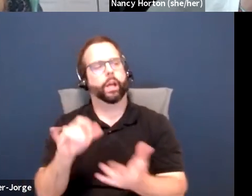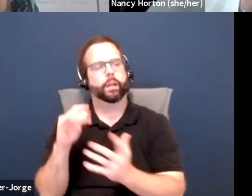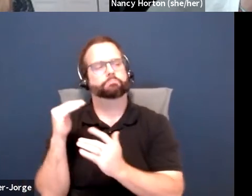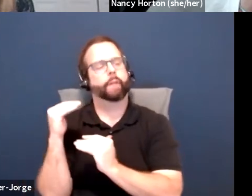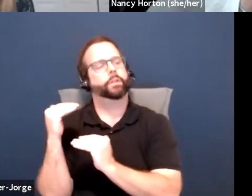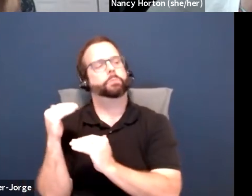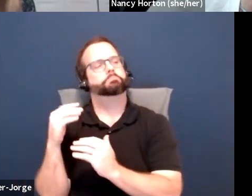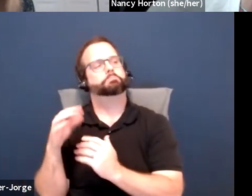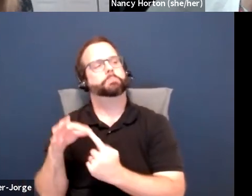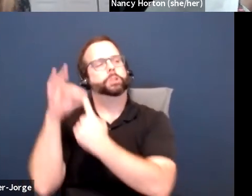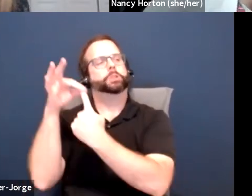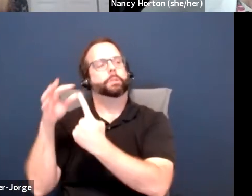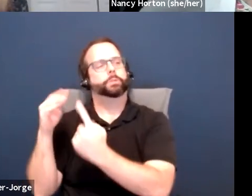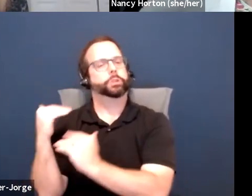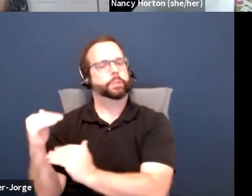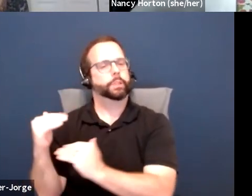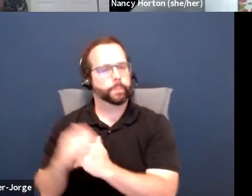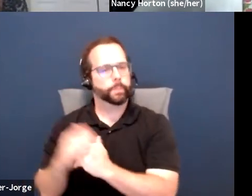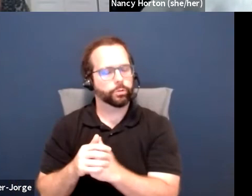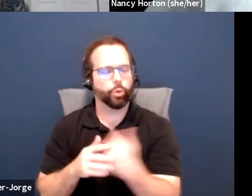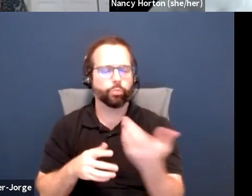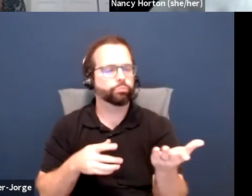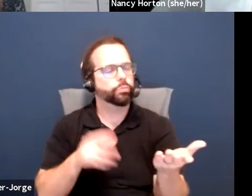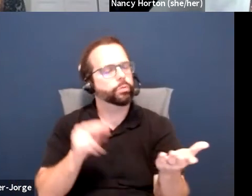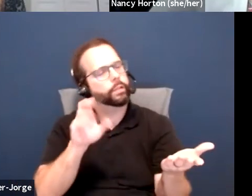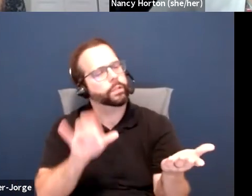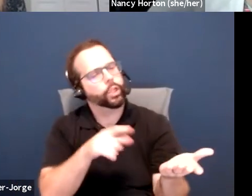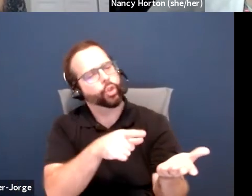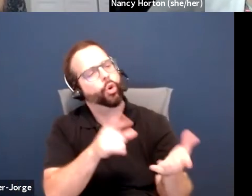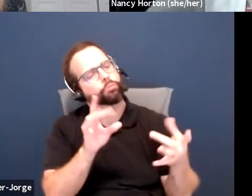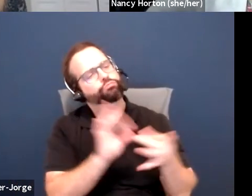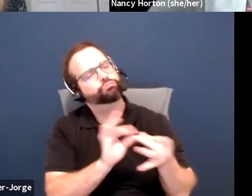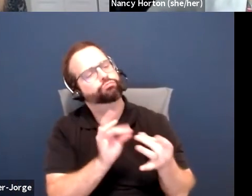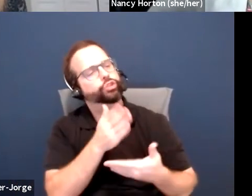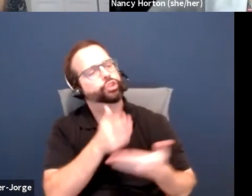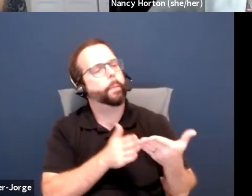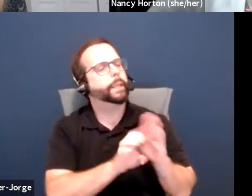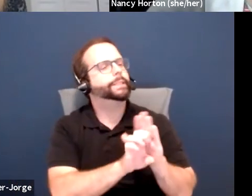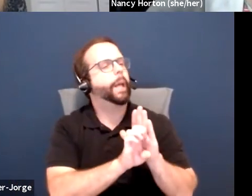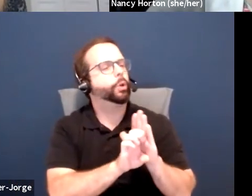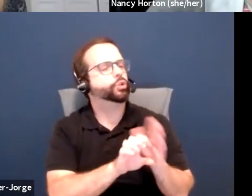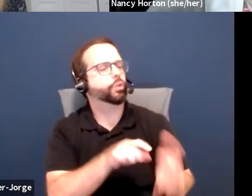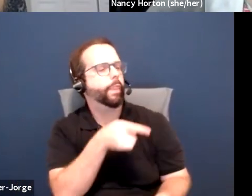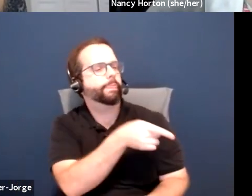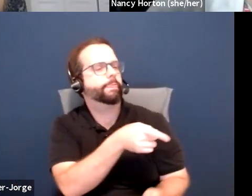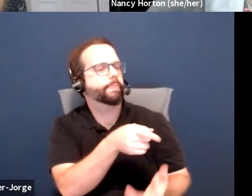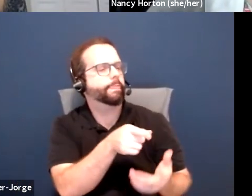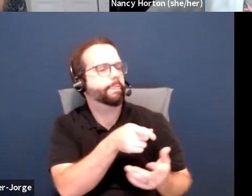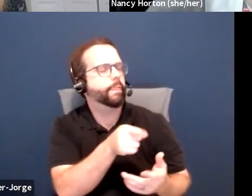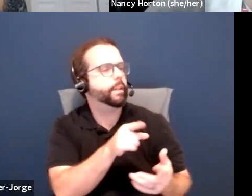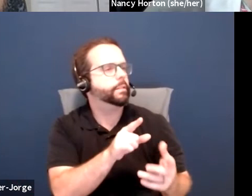Undue burden means significantly difficulty or expense. When fundamental alterations or undue burdens arise, entities must consider